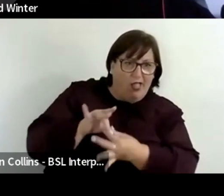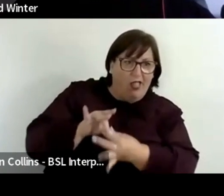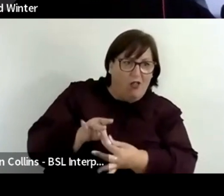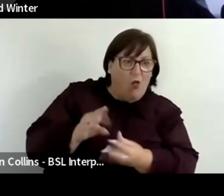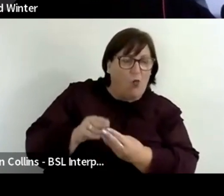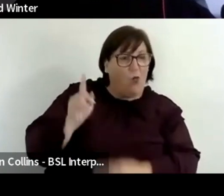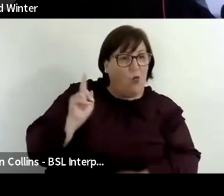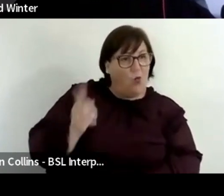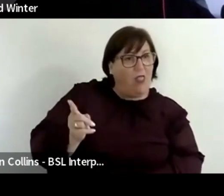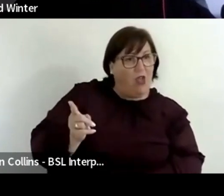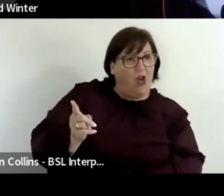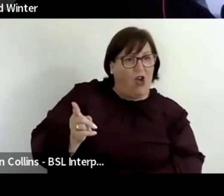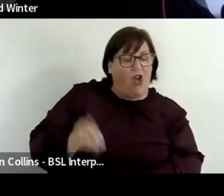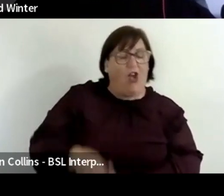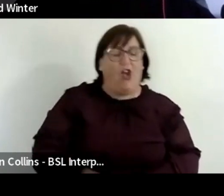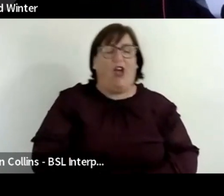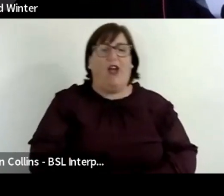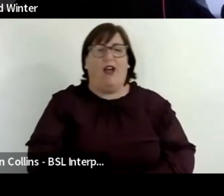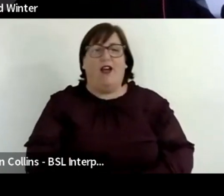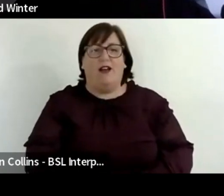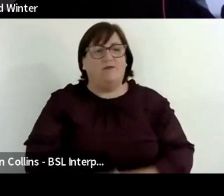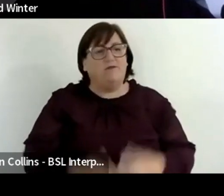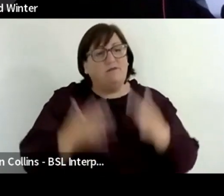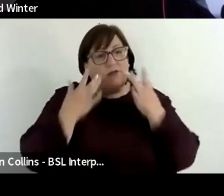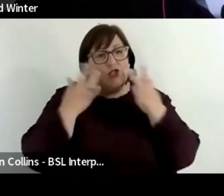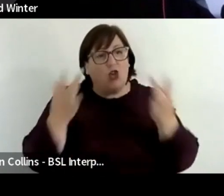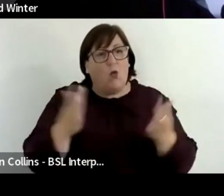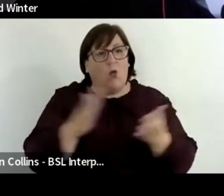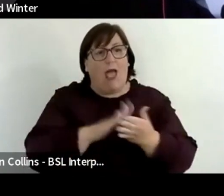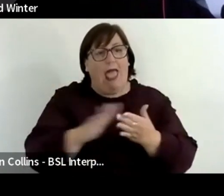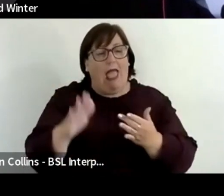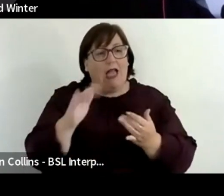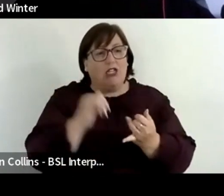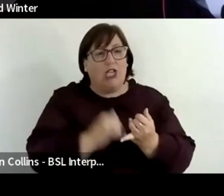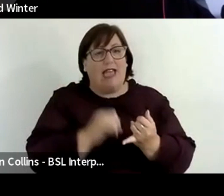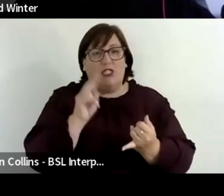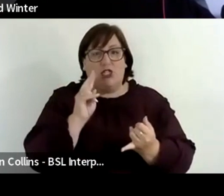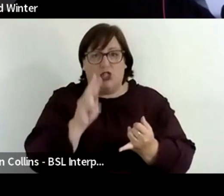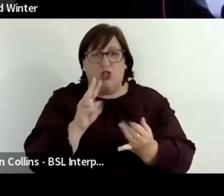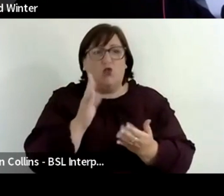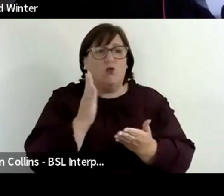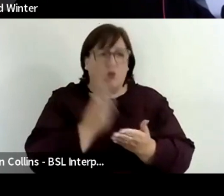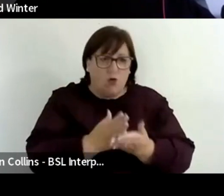It shows that HS2 are supporting anyone with disabilities,